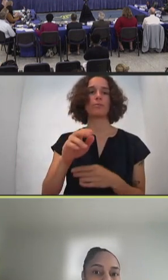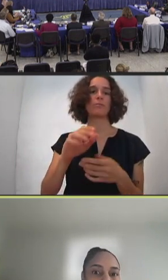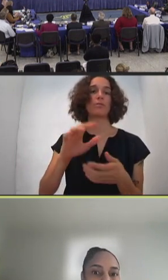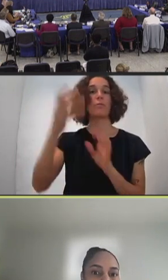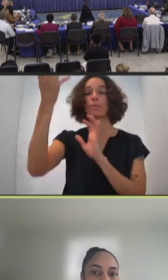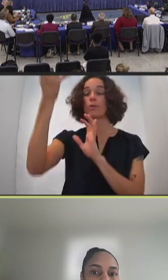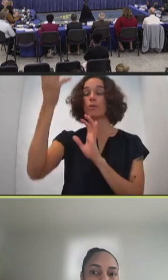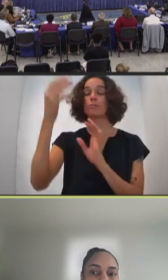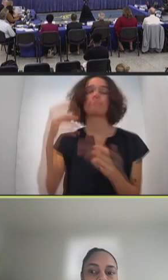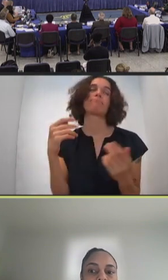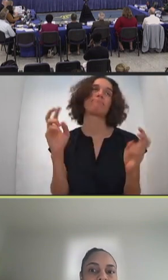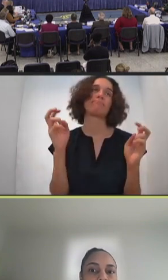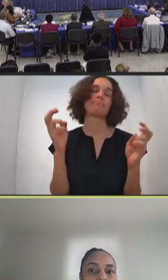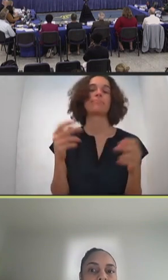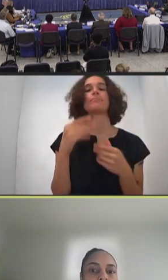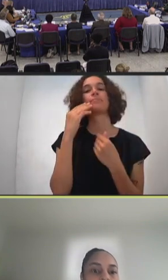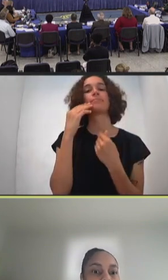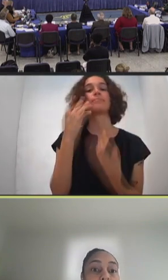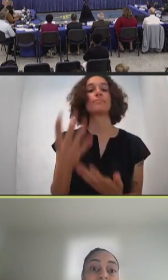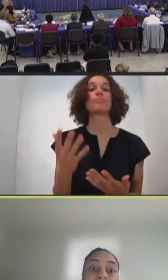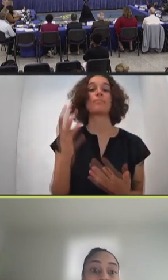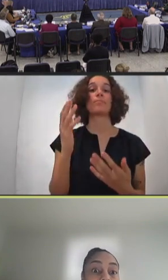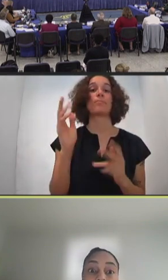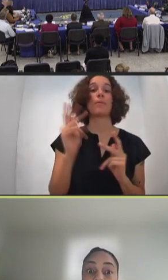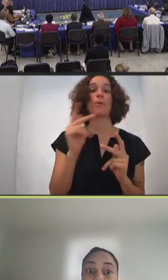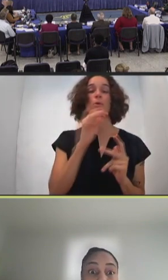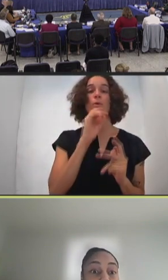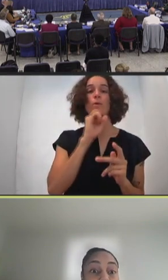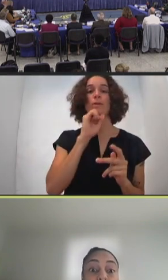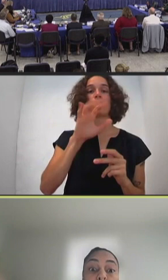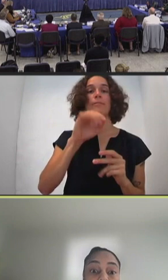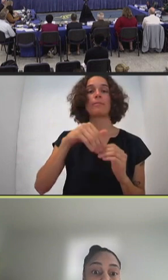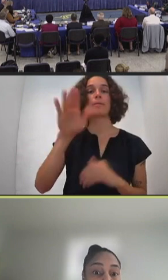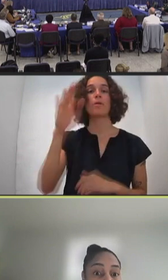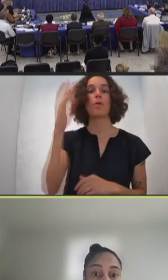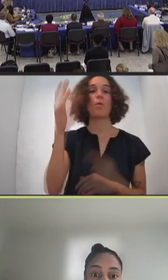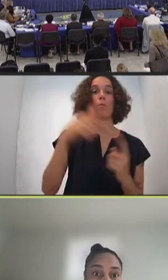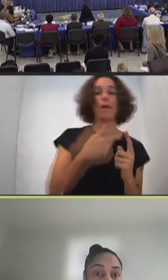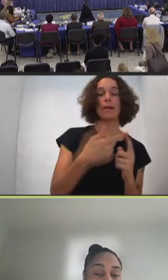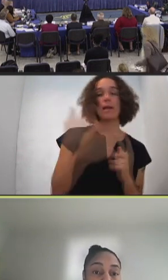get specific vaccines. This will allow us to tap into their large audience. It's an